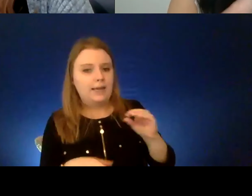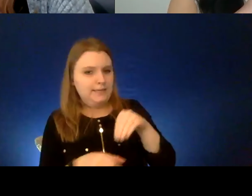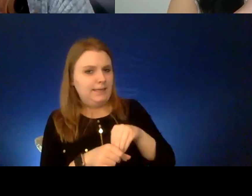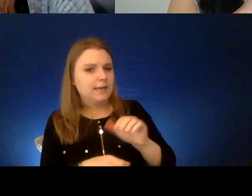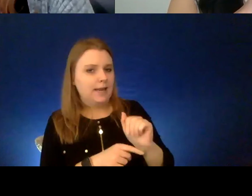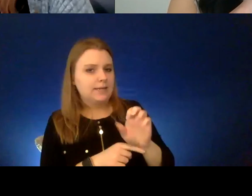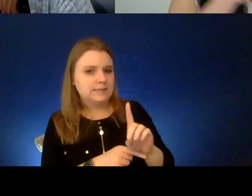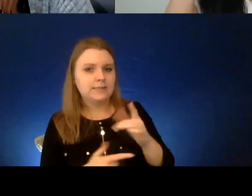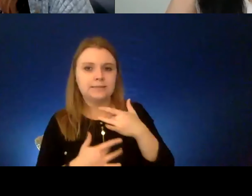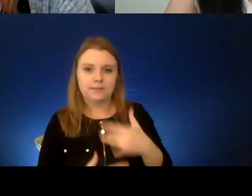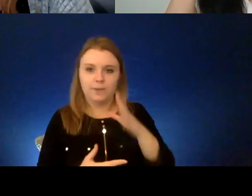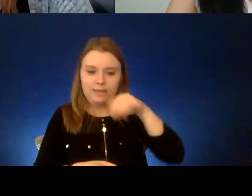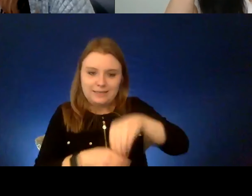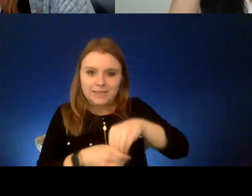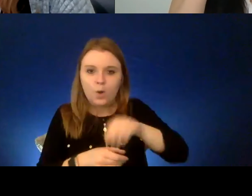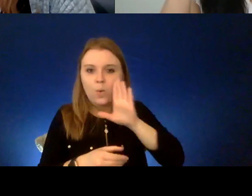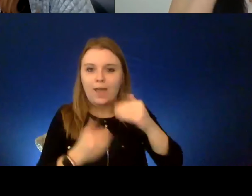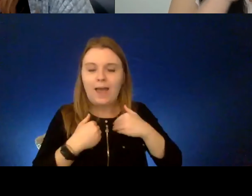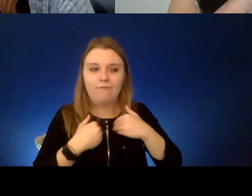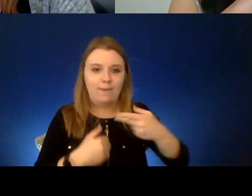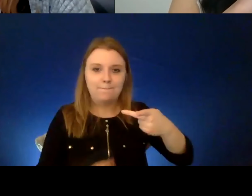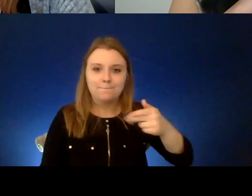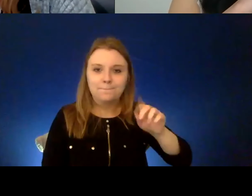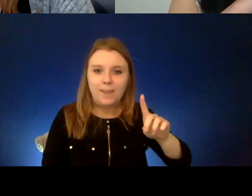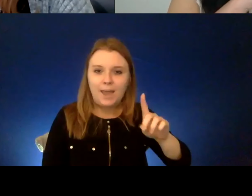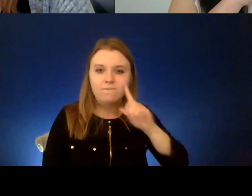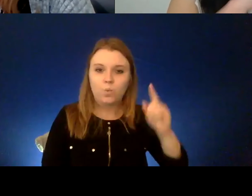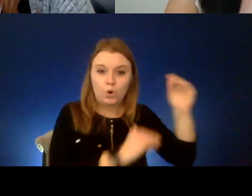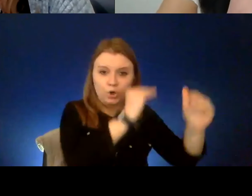pediatric pads, and then adult pads. So the pediatric ones are smaller.